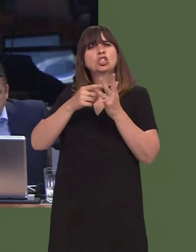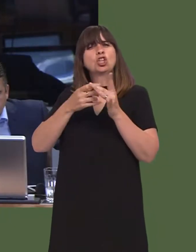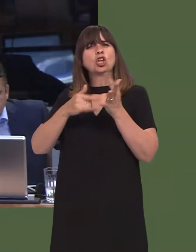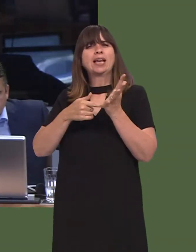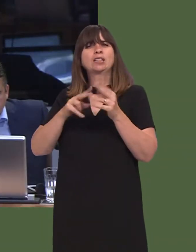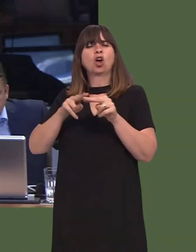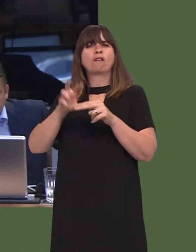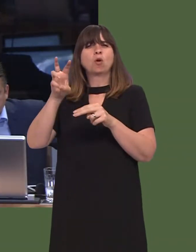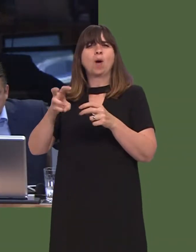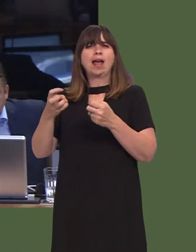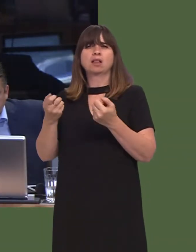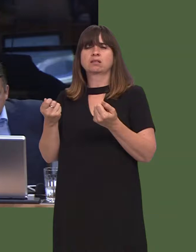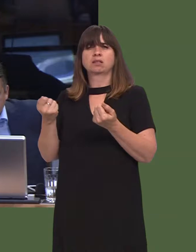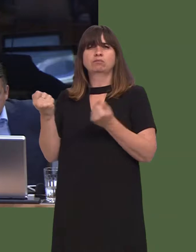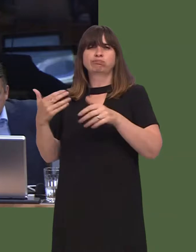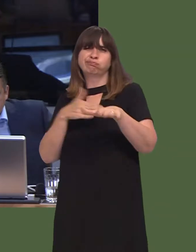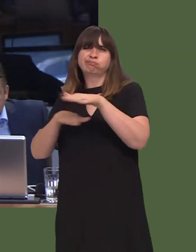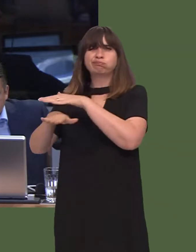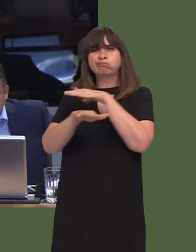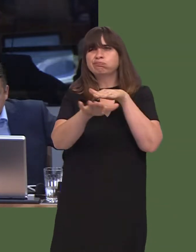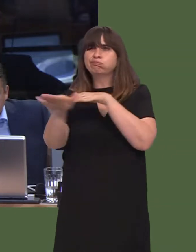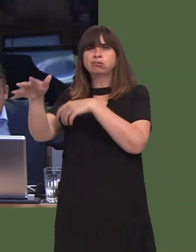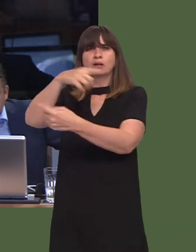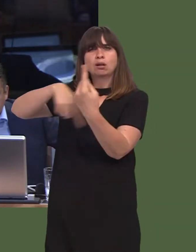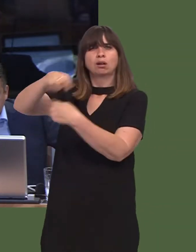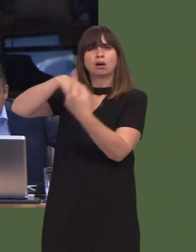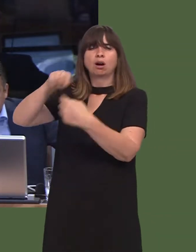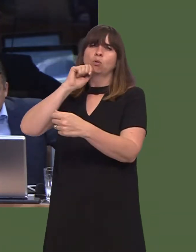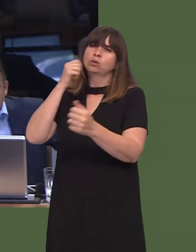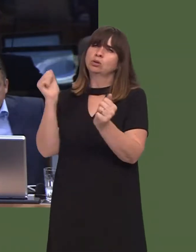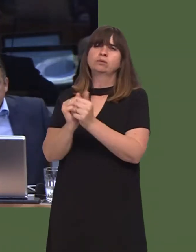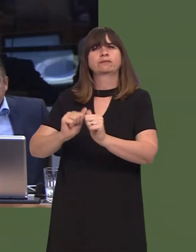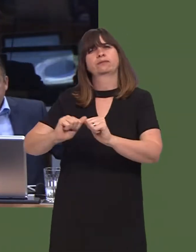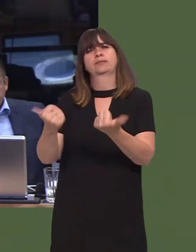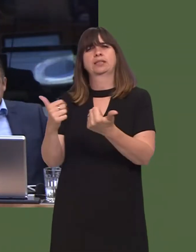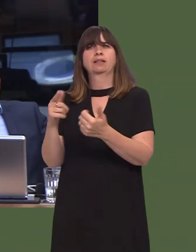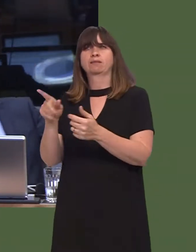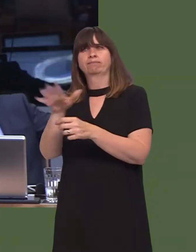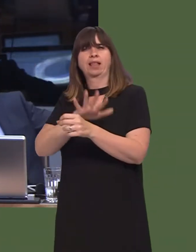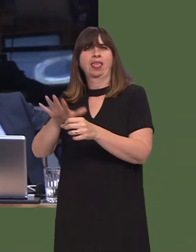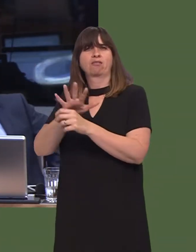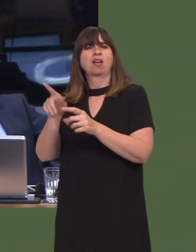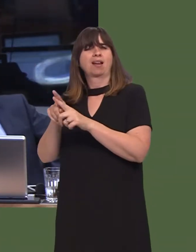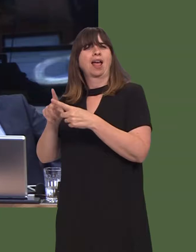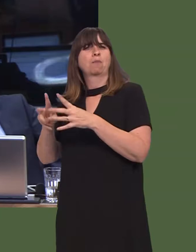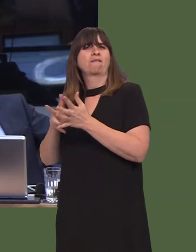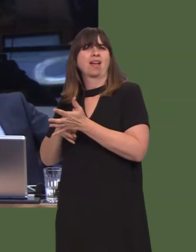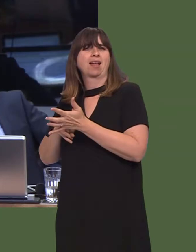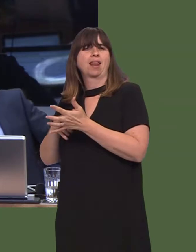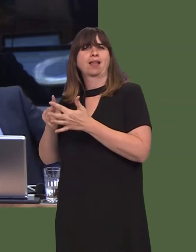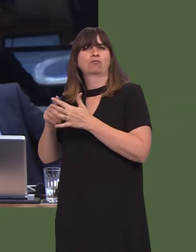of Wales was a massive missed opportunity for the Ebbw Vale enterprise zone. Last week,